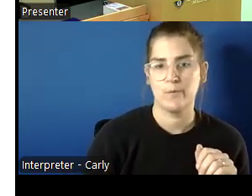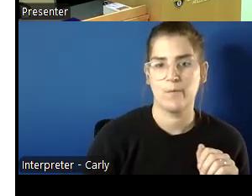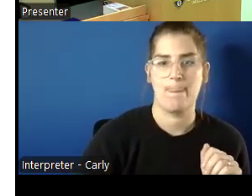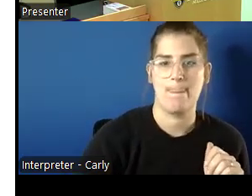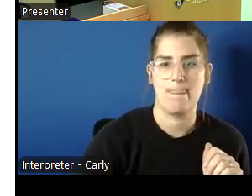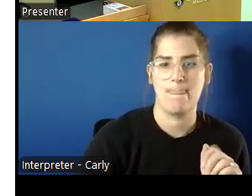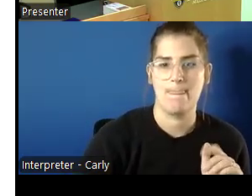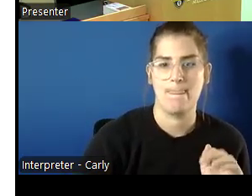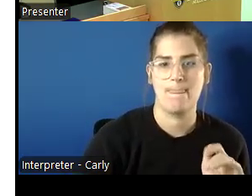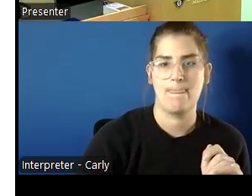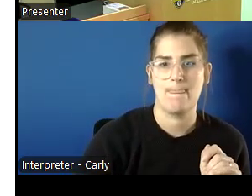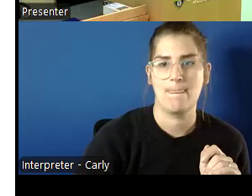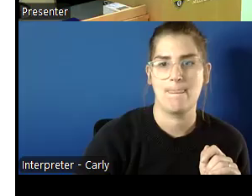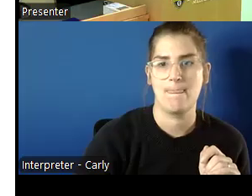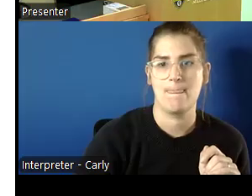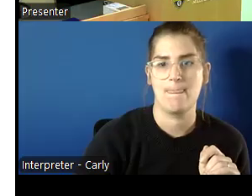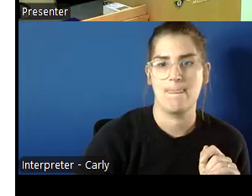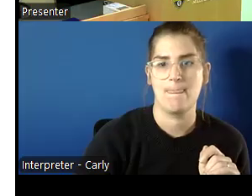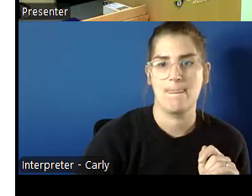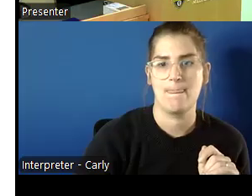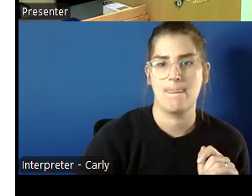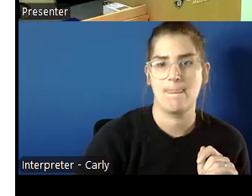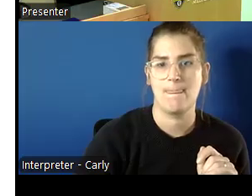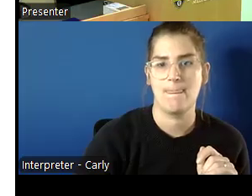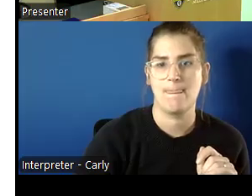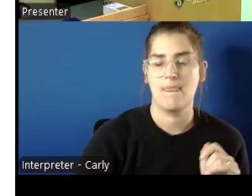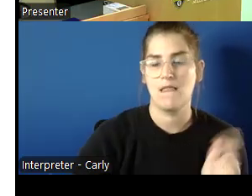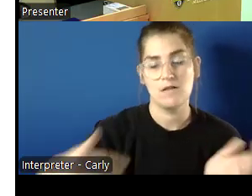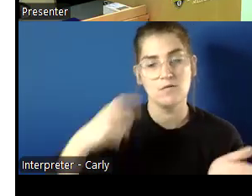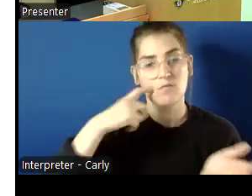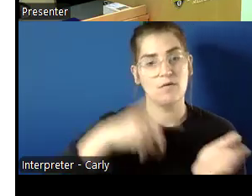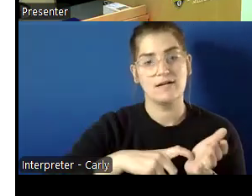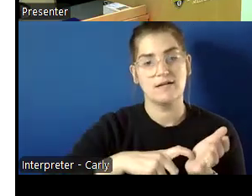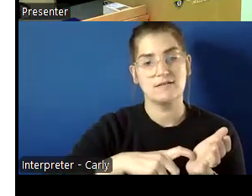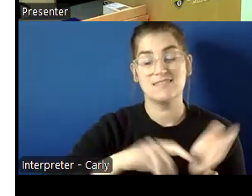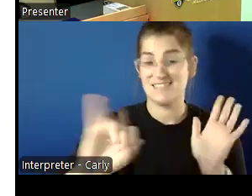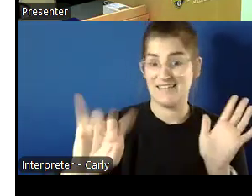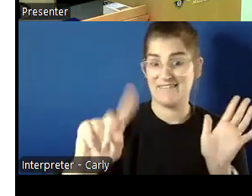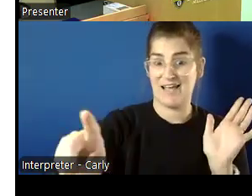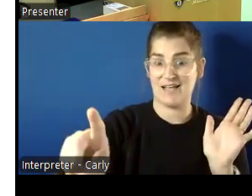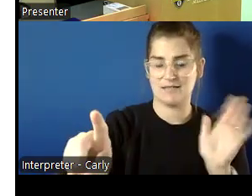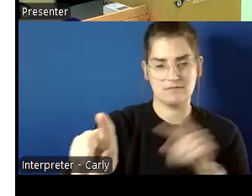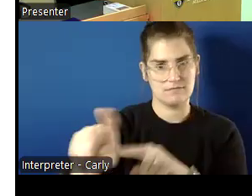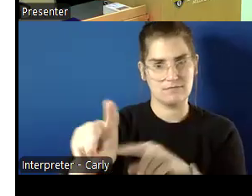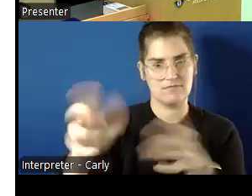treatment? You'll recognize you well if you ask and that's the that's the key to ask are there